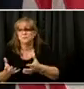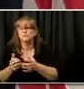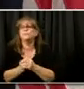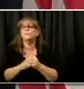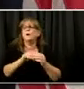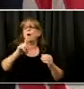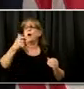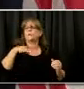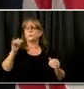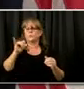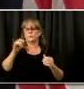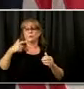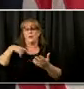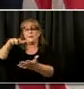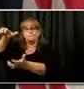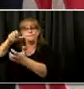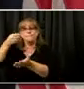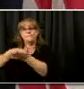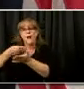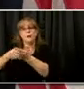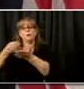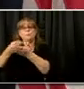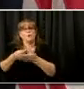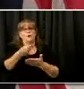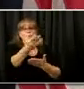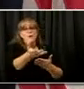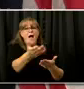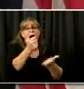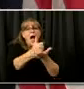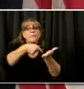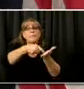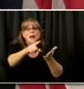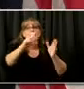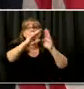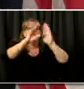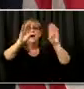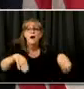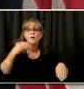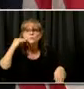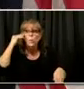to provide stable housing for families that are at risk of homelessness and that's supporting adams